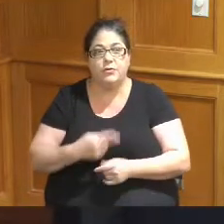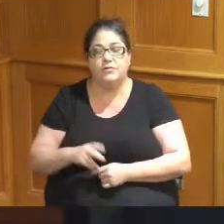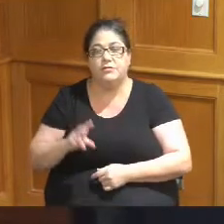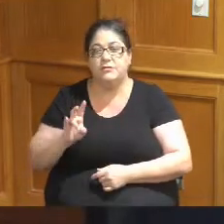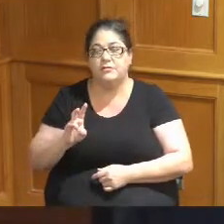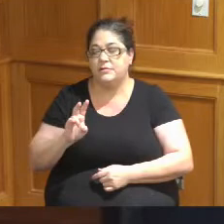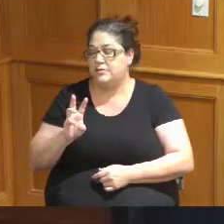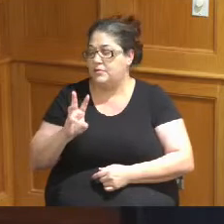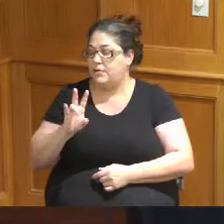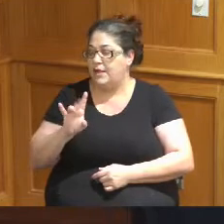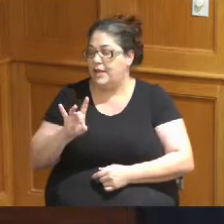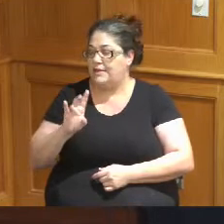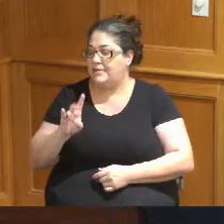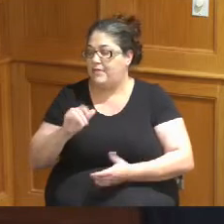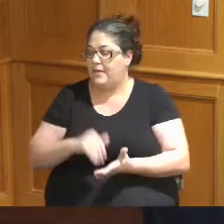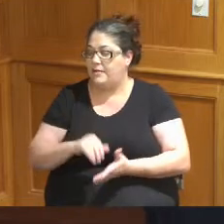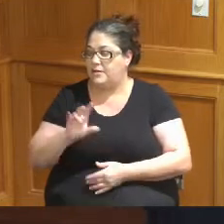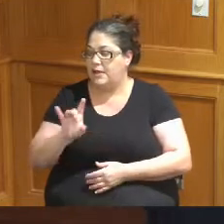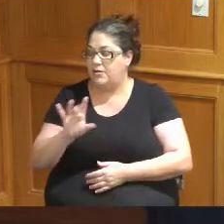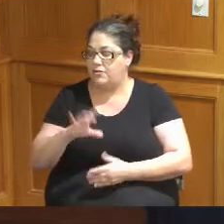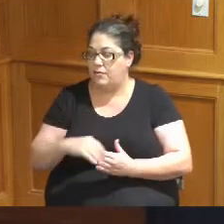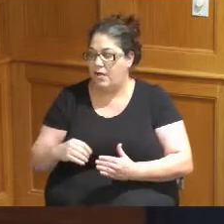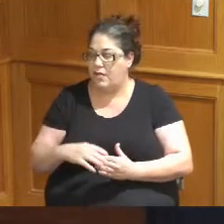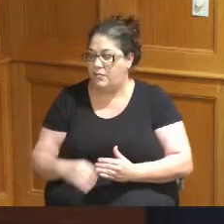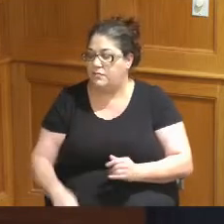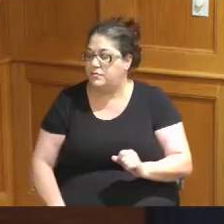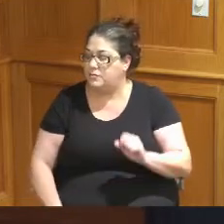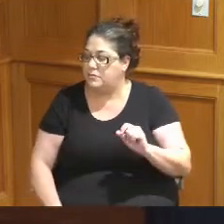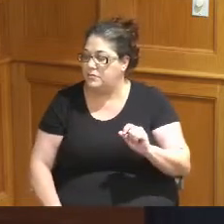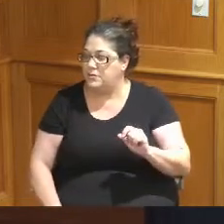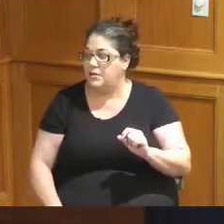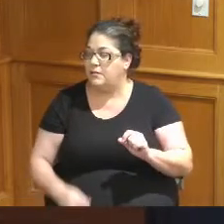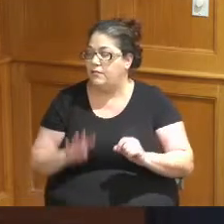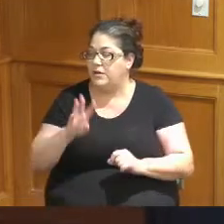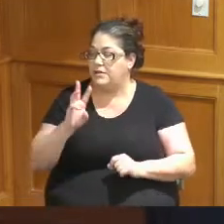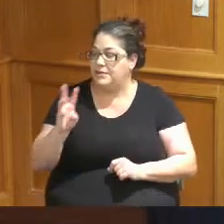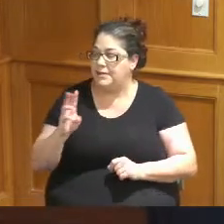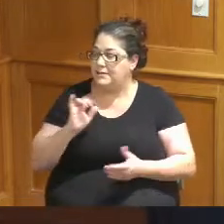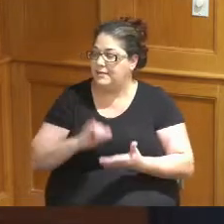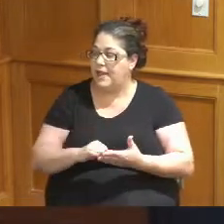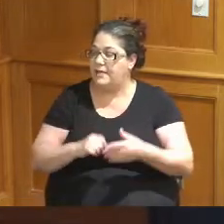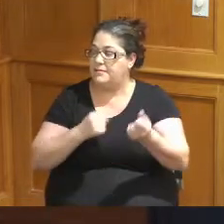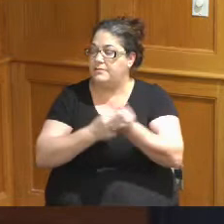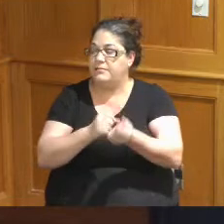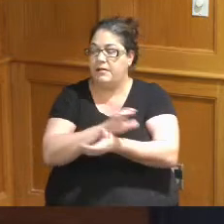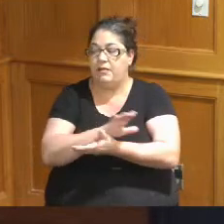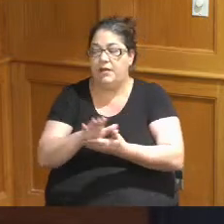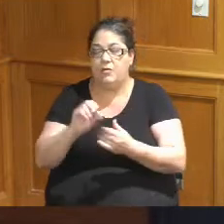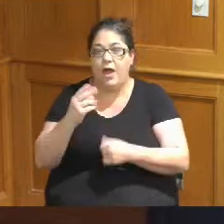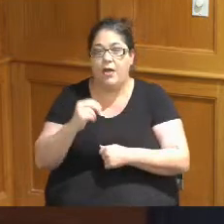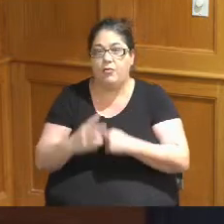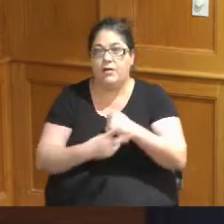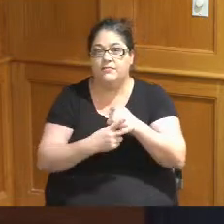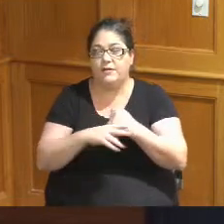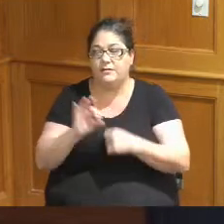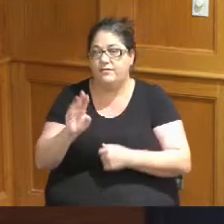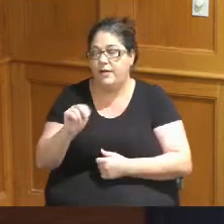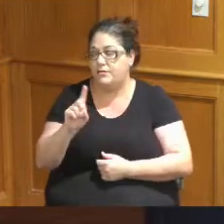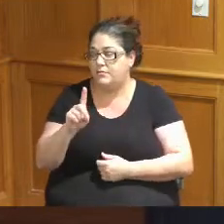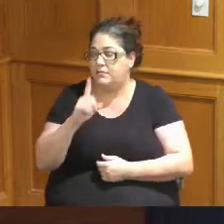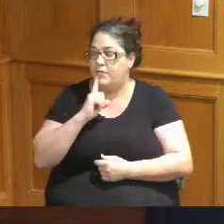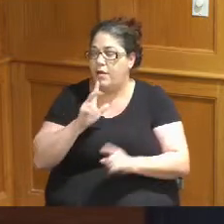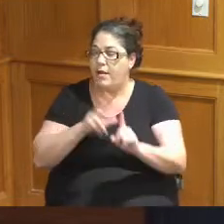item 46 is a resolution supporting a clean Ohio conservation fund application from the Western